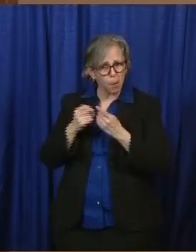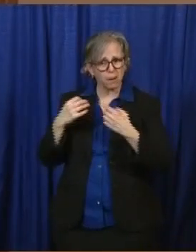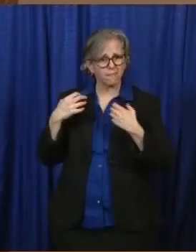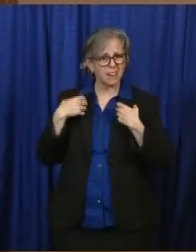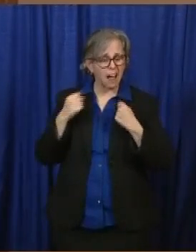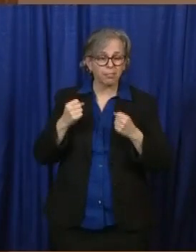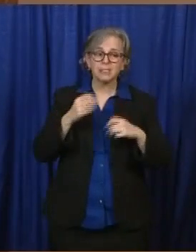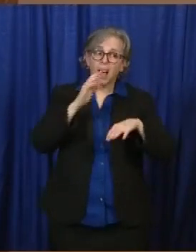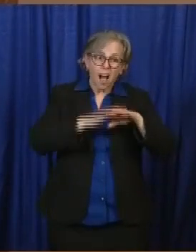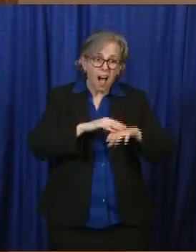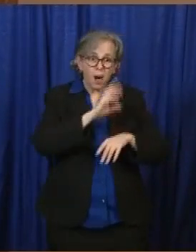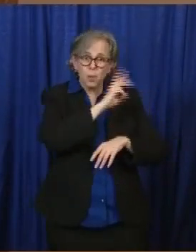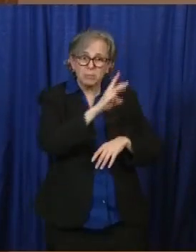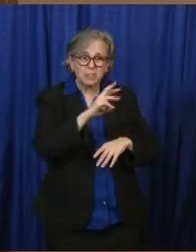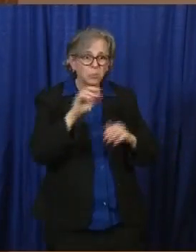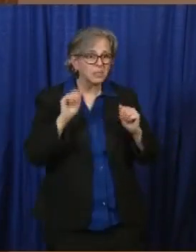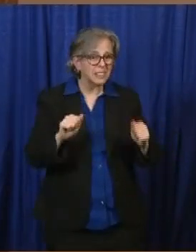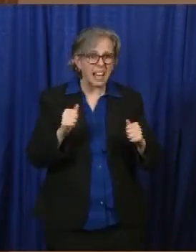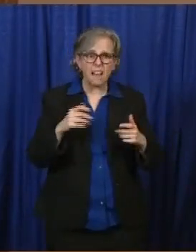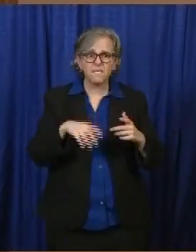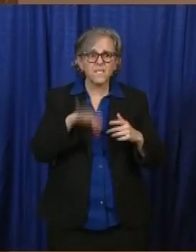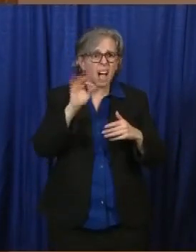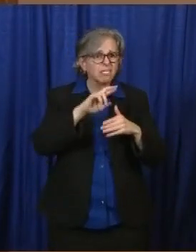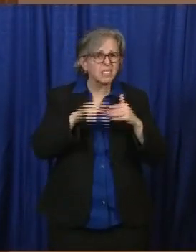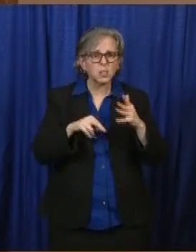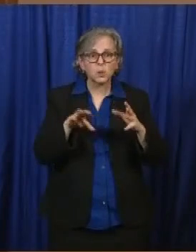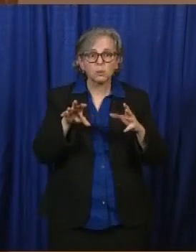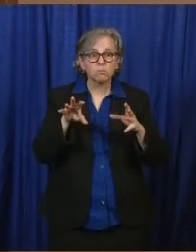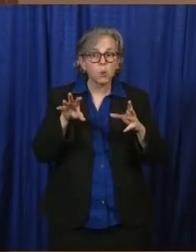THE REGION WHO CAN DO THE TESTING IN-HOUSE OR YOU CAN